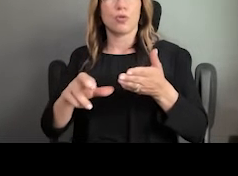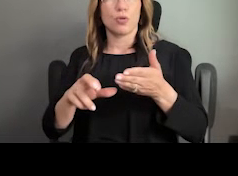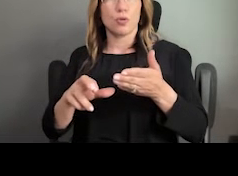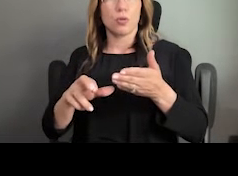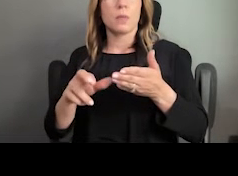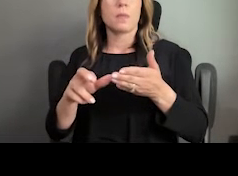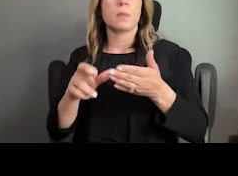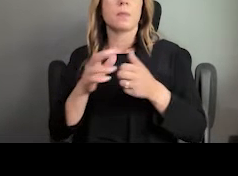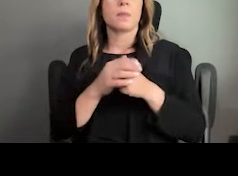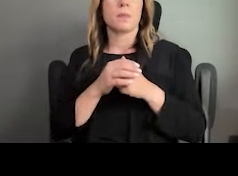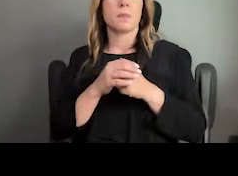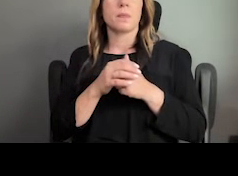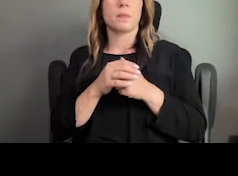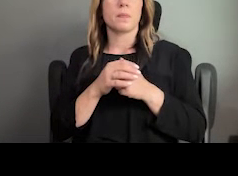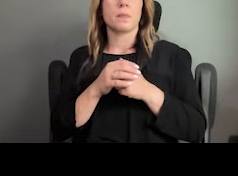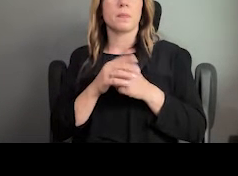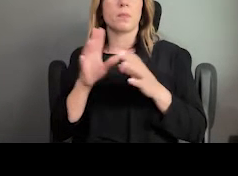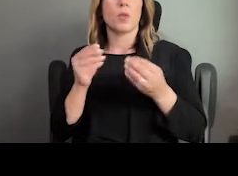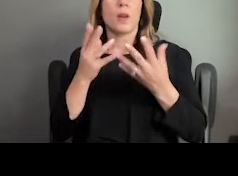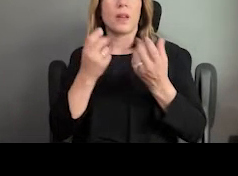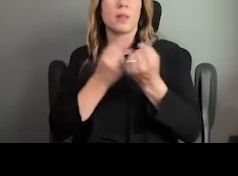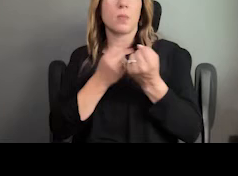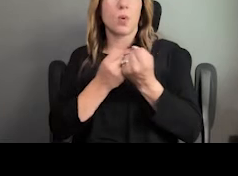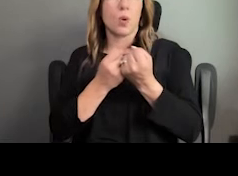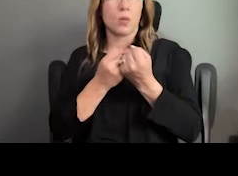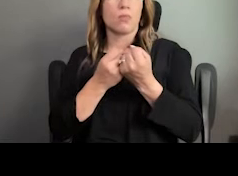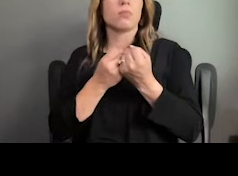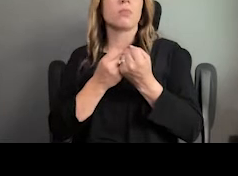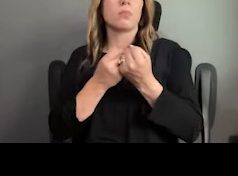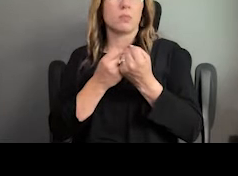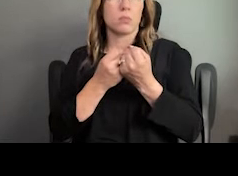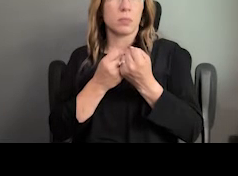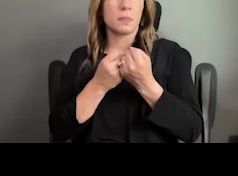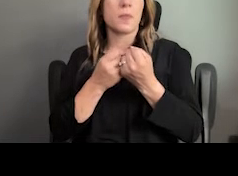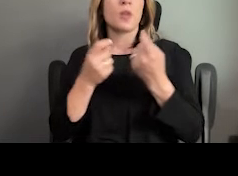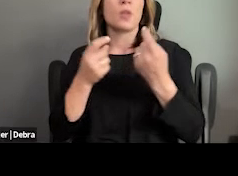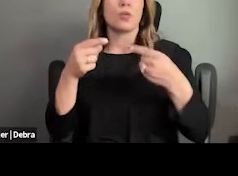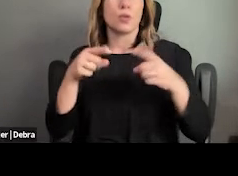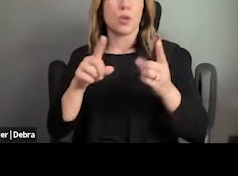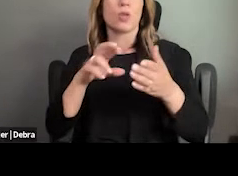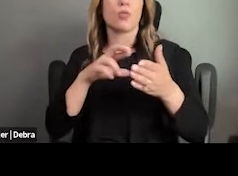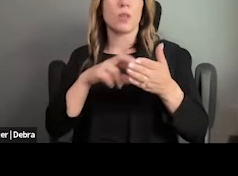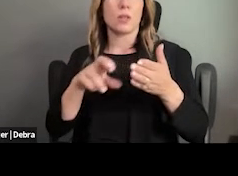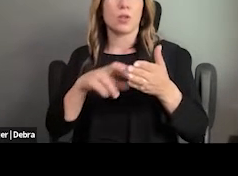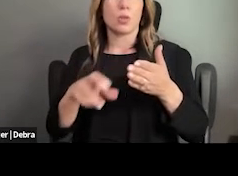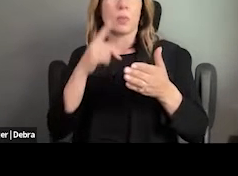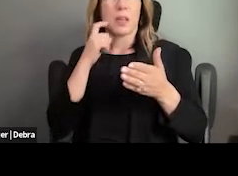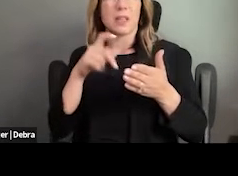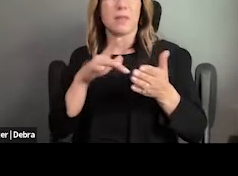Now we are going to move to the question and answer portion of the webinar,